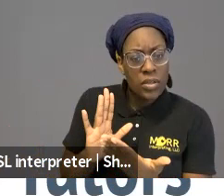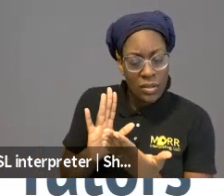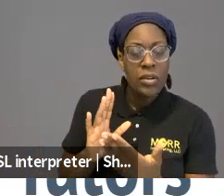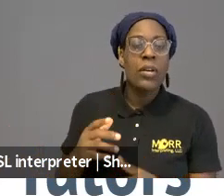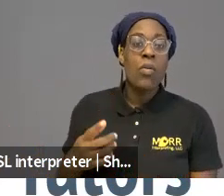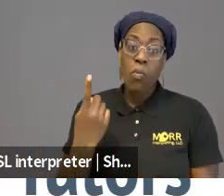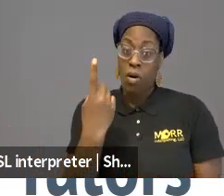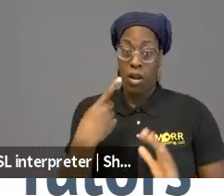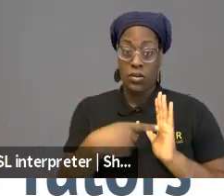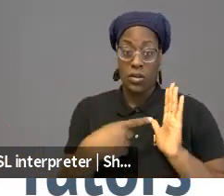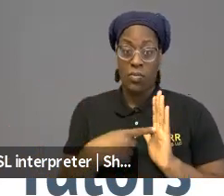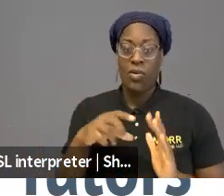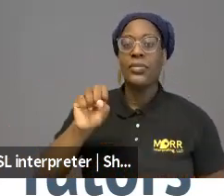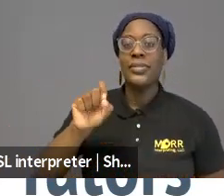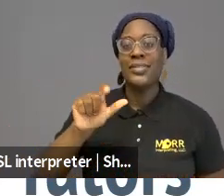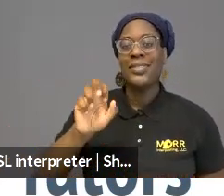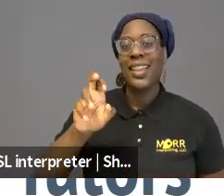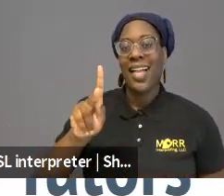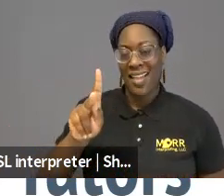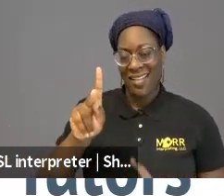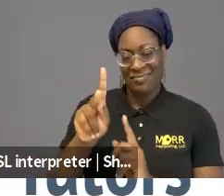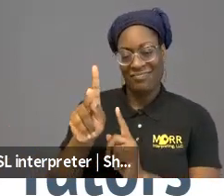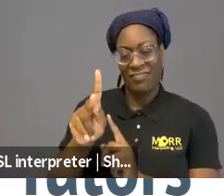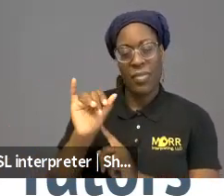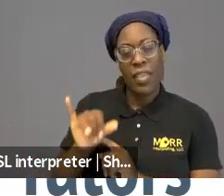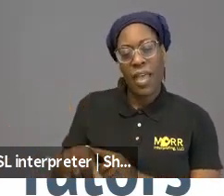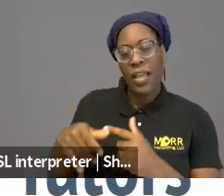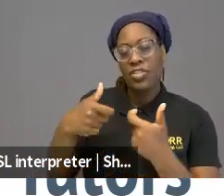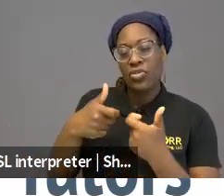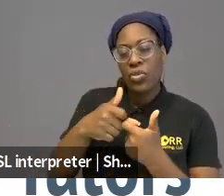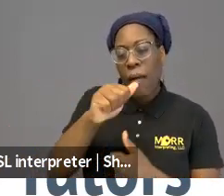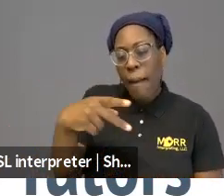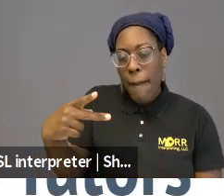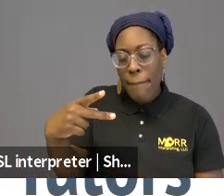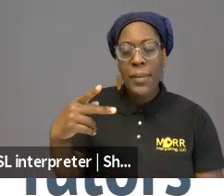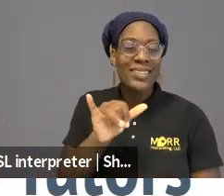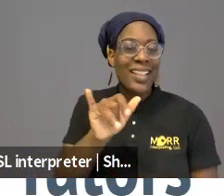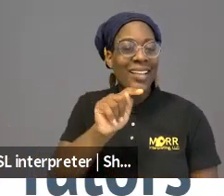where folx can chat in various channels together via text. We've often used it in the